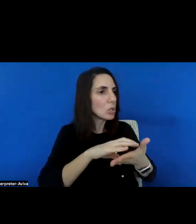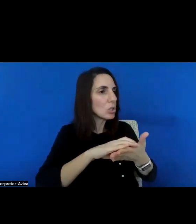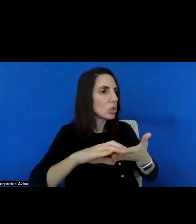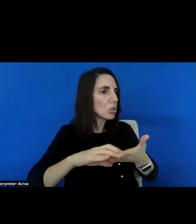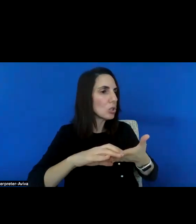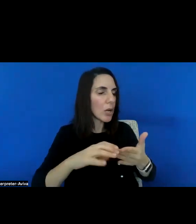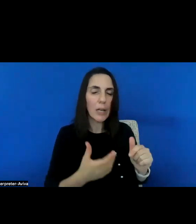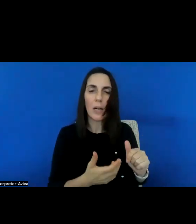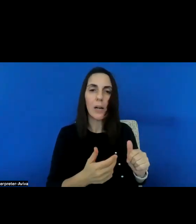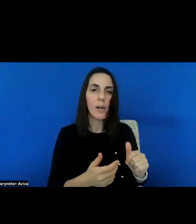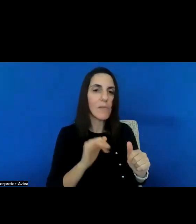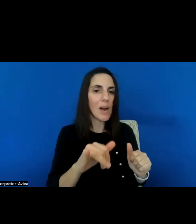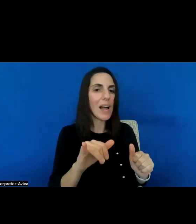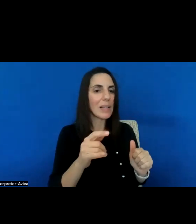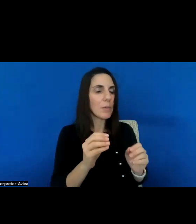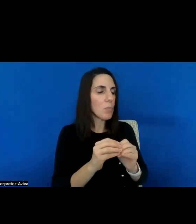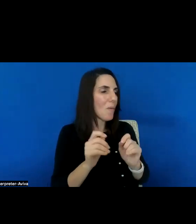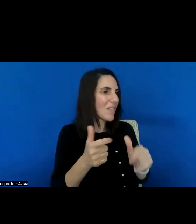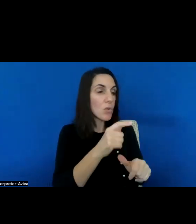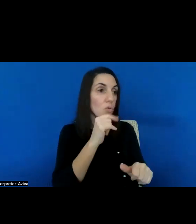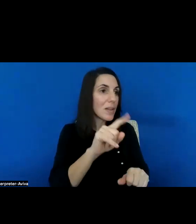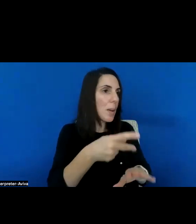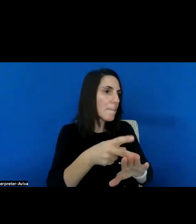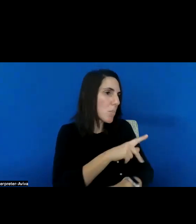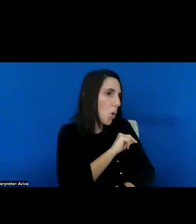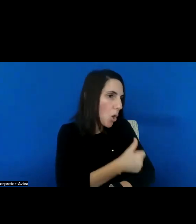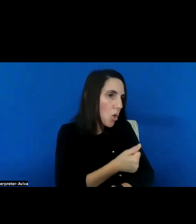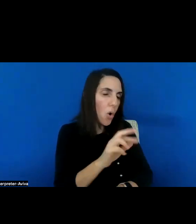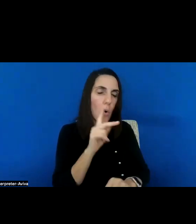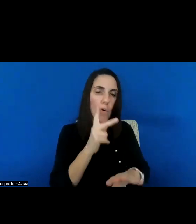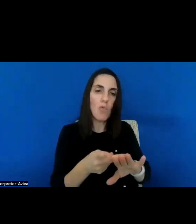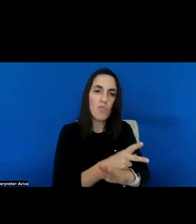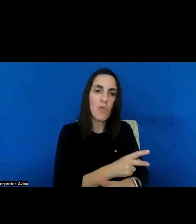11:45:06 You don't have to preauthorize or get pre approval to make money, withdrawals